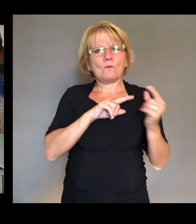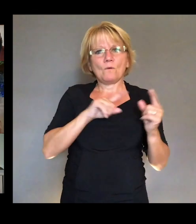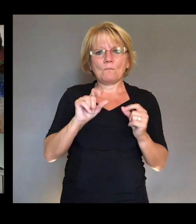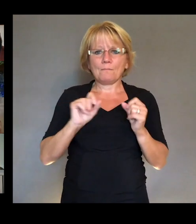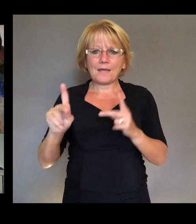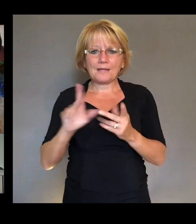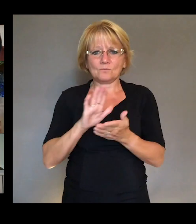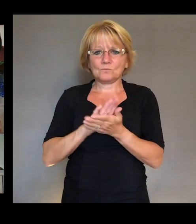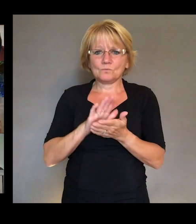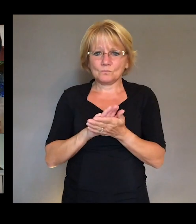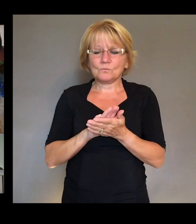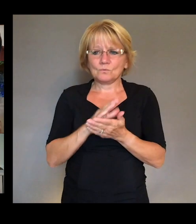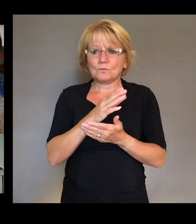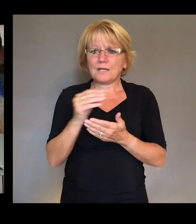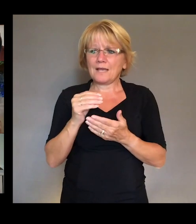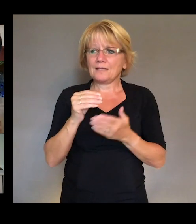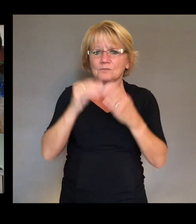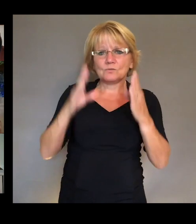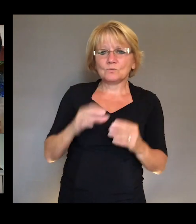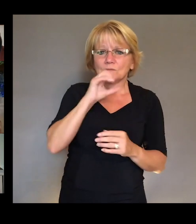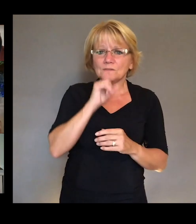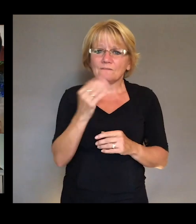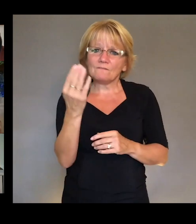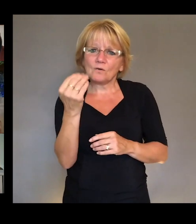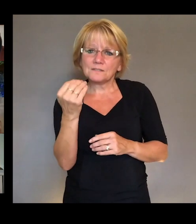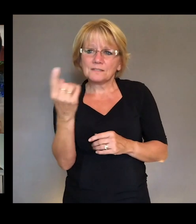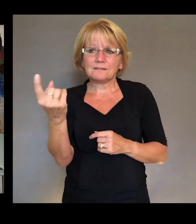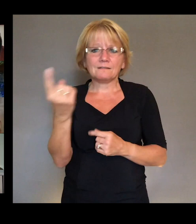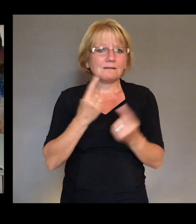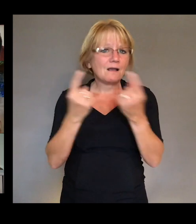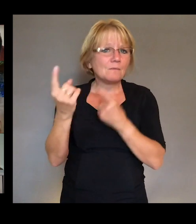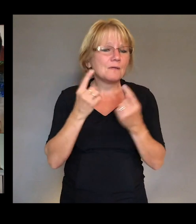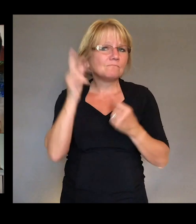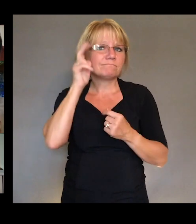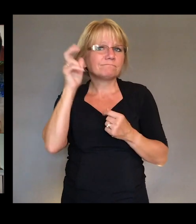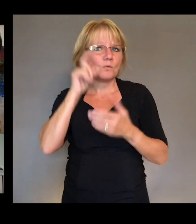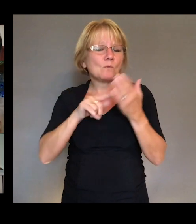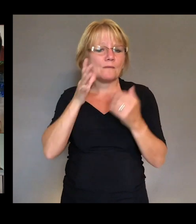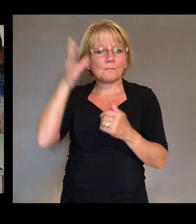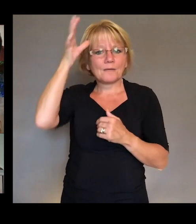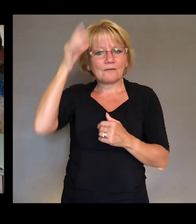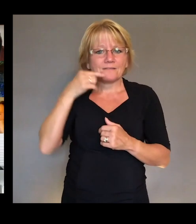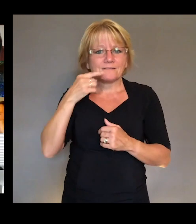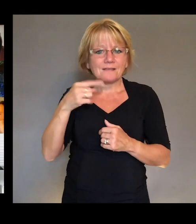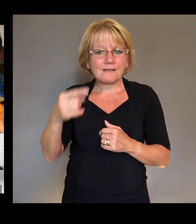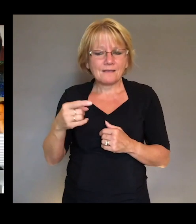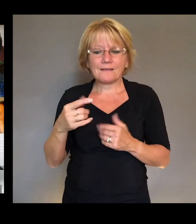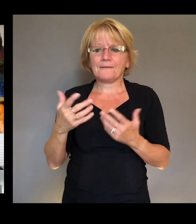and having students 14 year olds coming in hearing what the things that their parents have said, right?